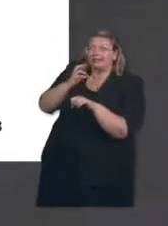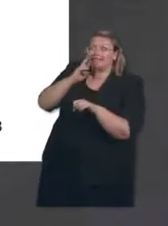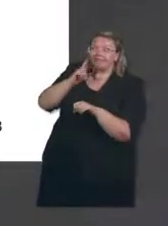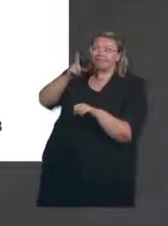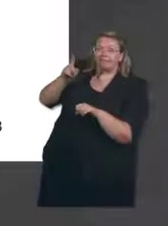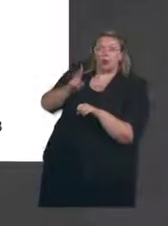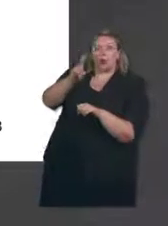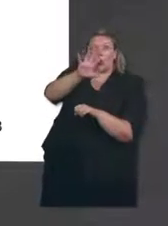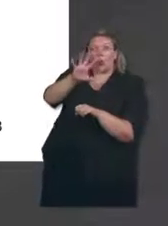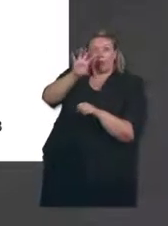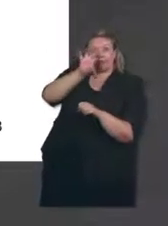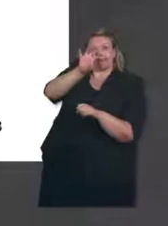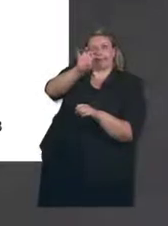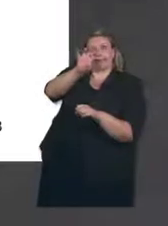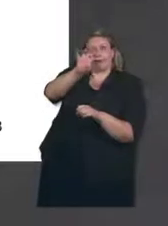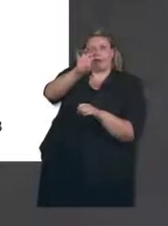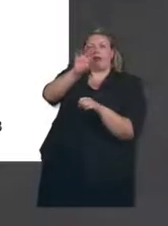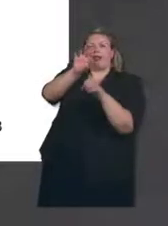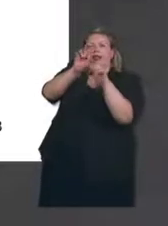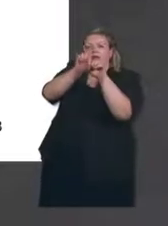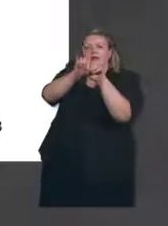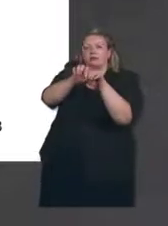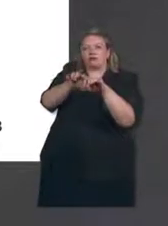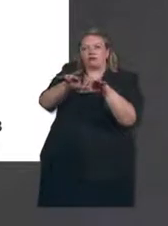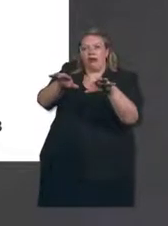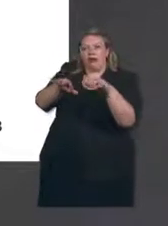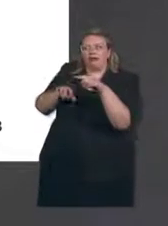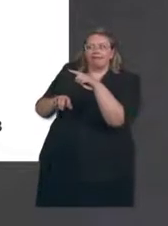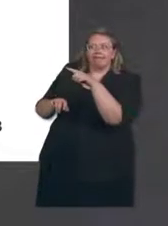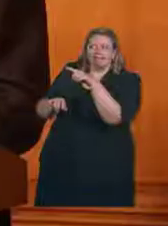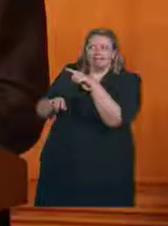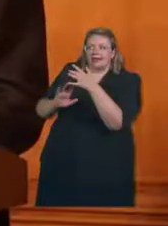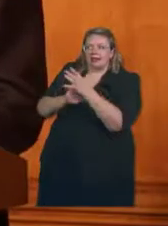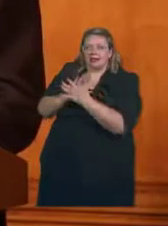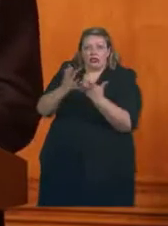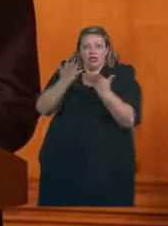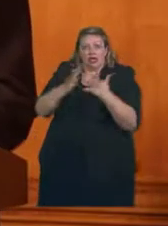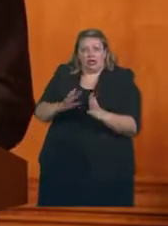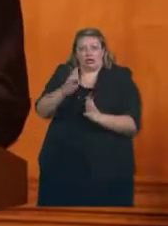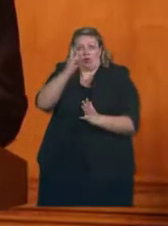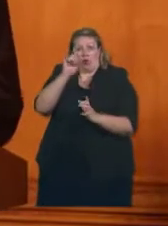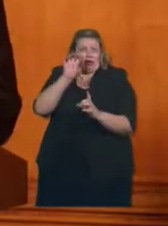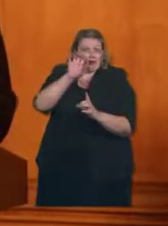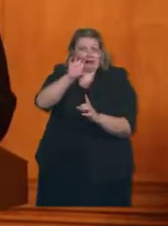so this is not just in a very small of number of places this is across the country and that is the reason why